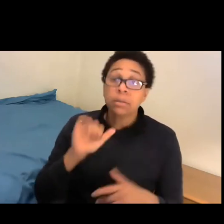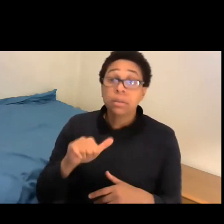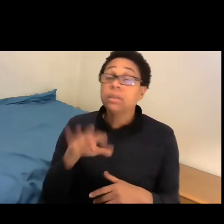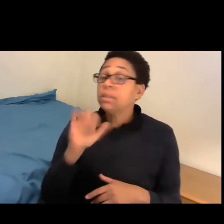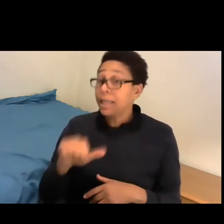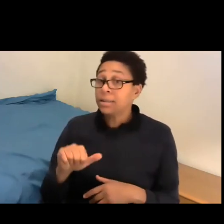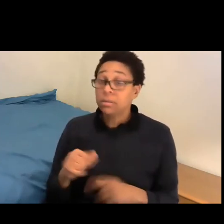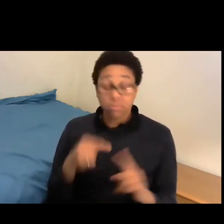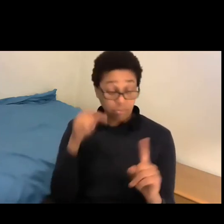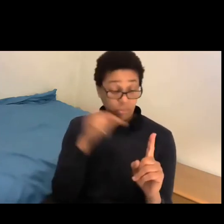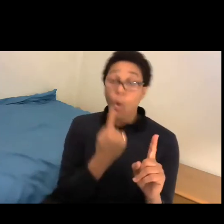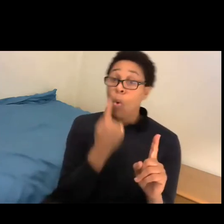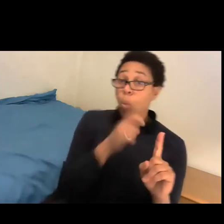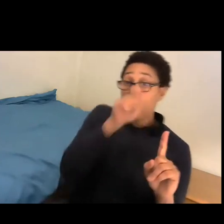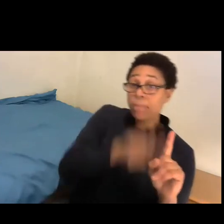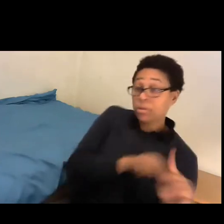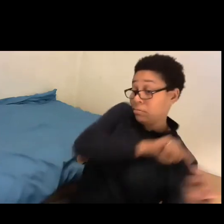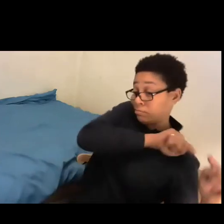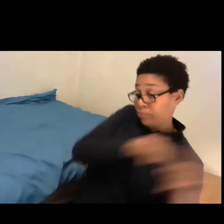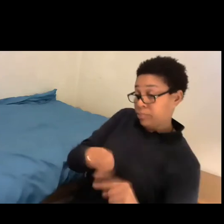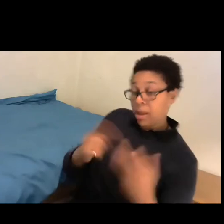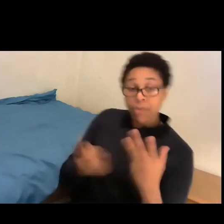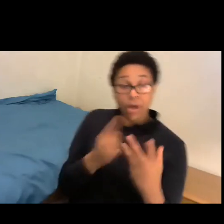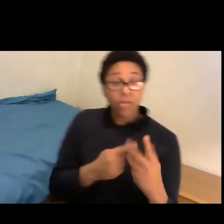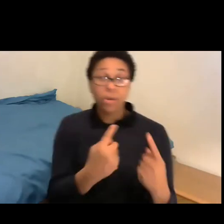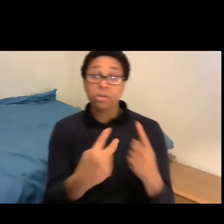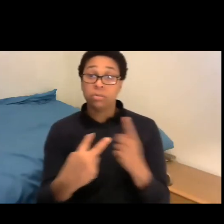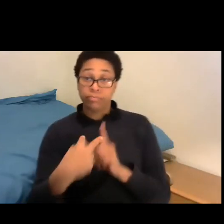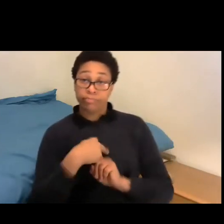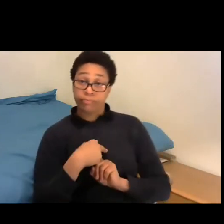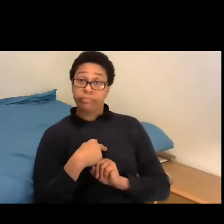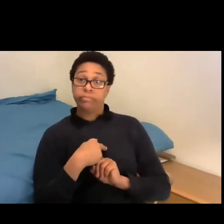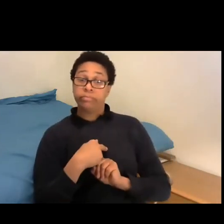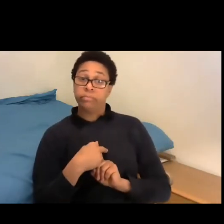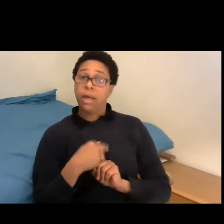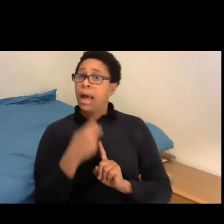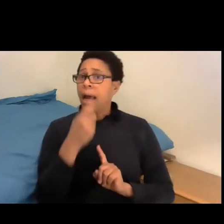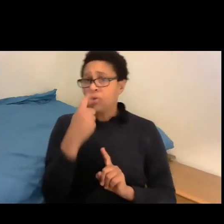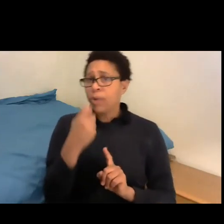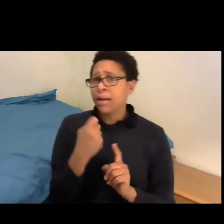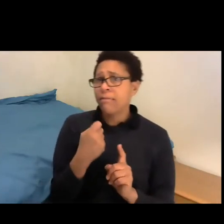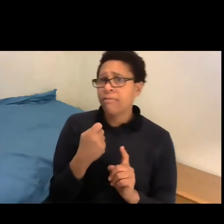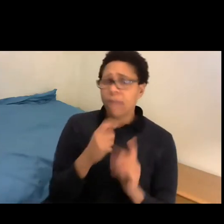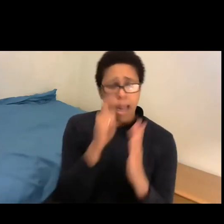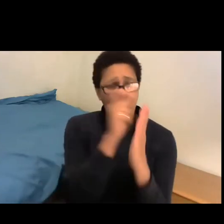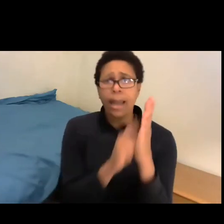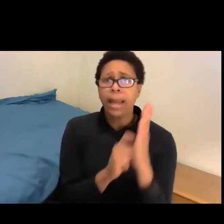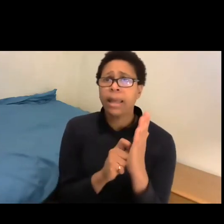whenever these crimes happen. And you can have clear legal frameworks to address this right. But with the climate